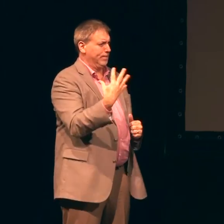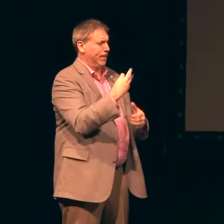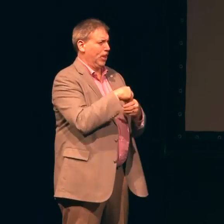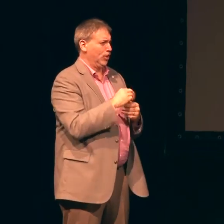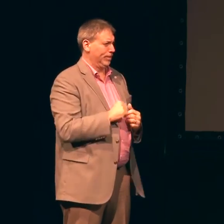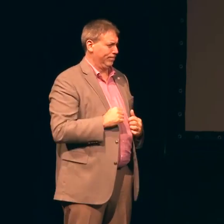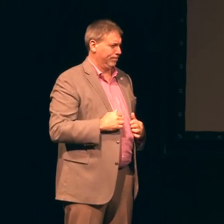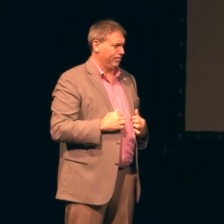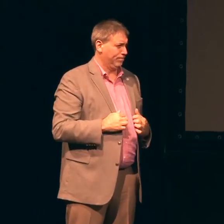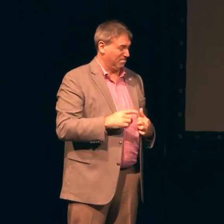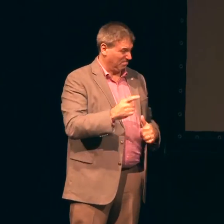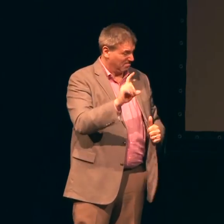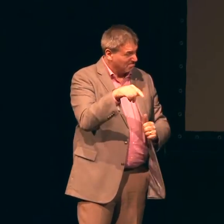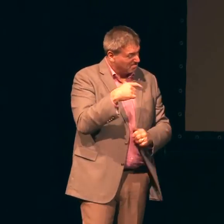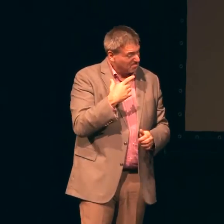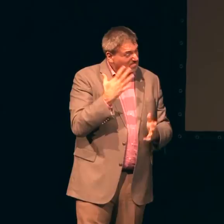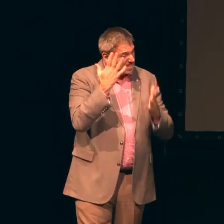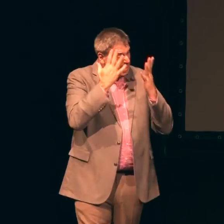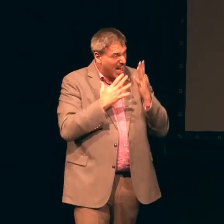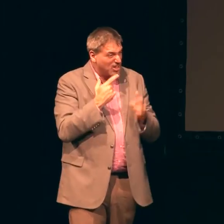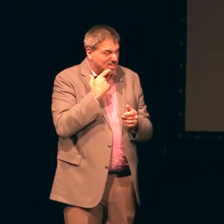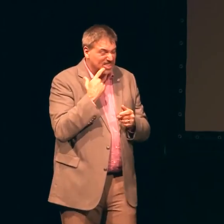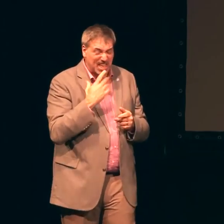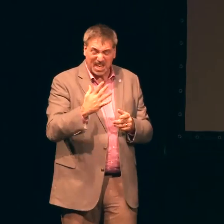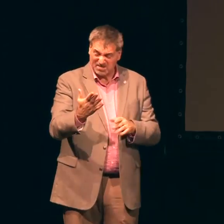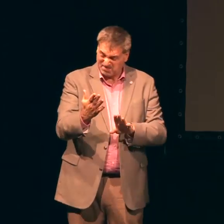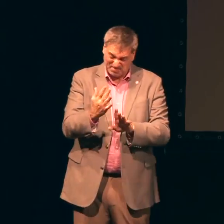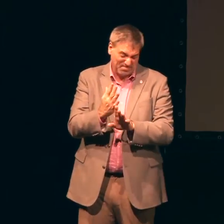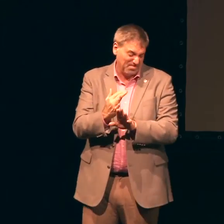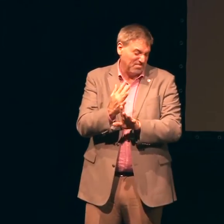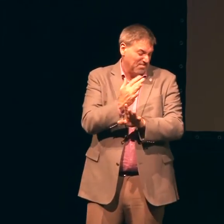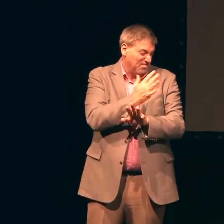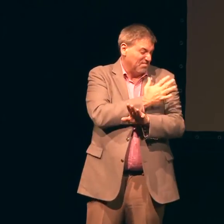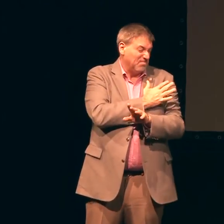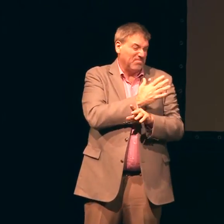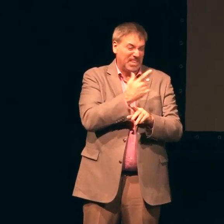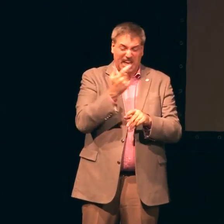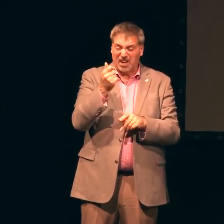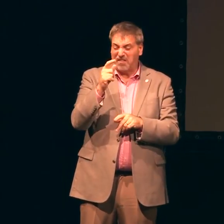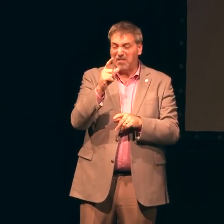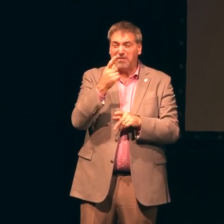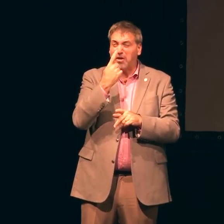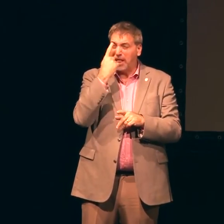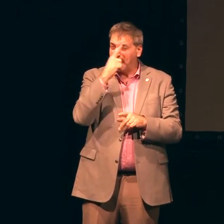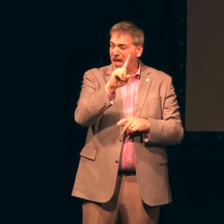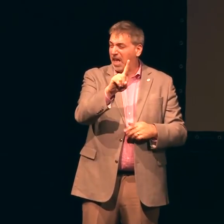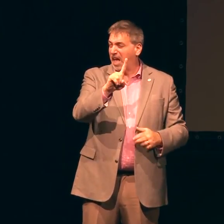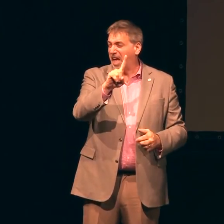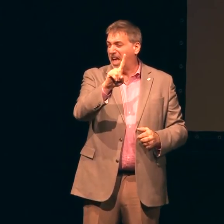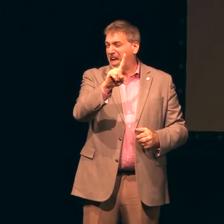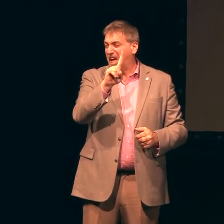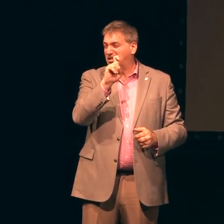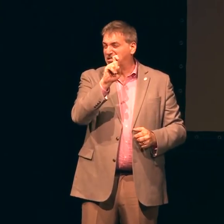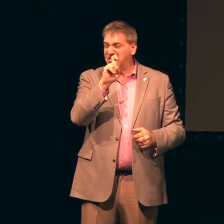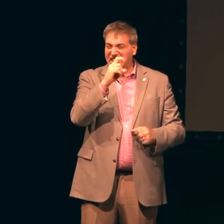embrace diversity and inclusiveness. It is sad to